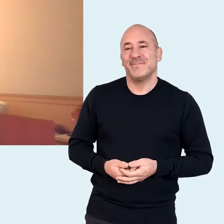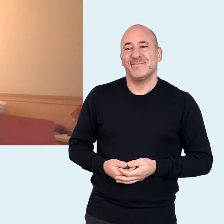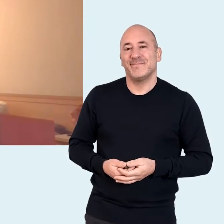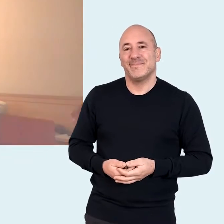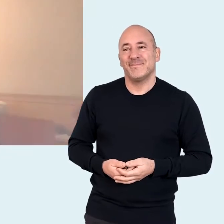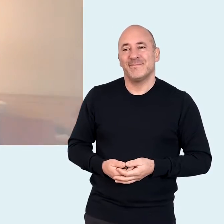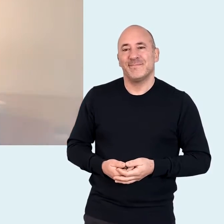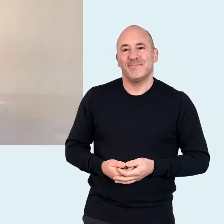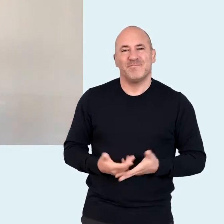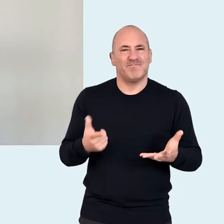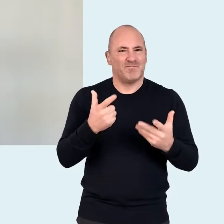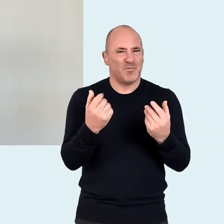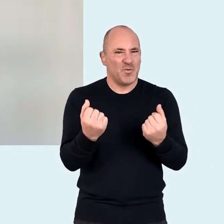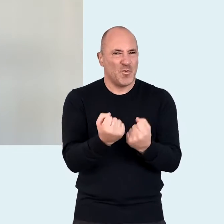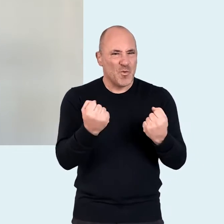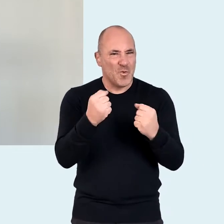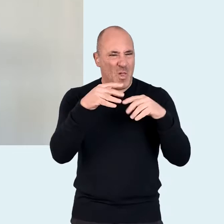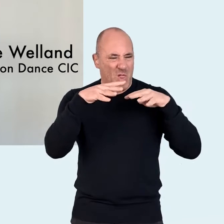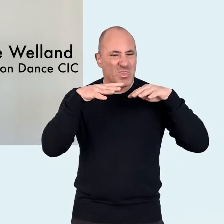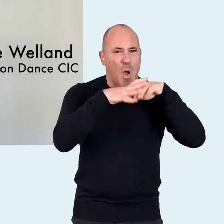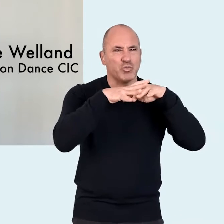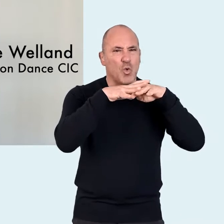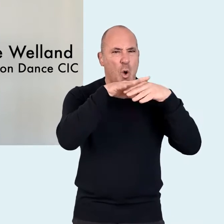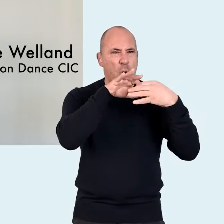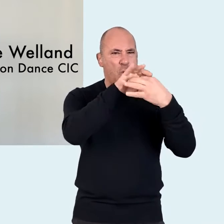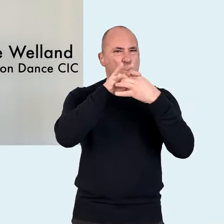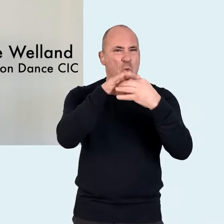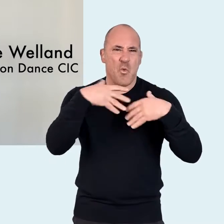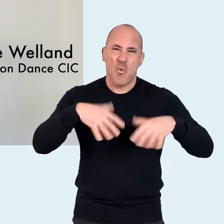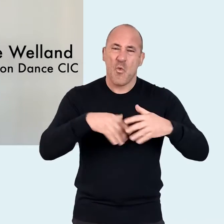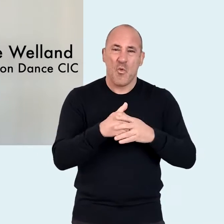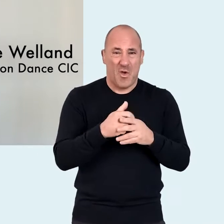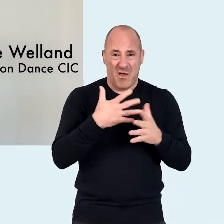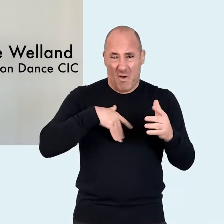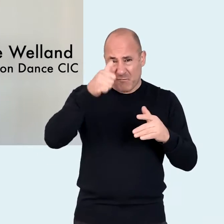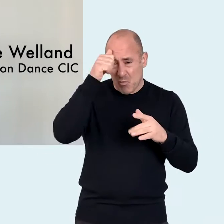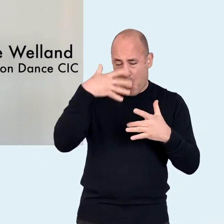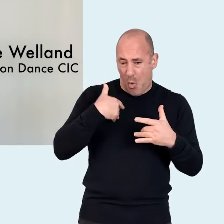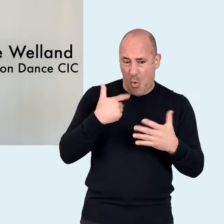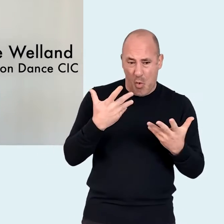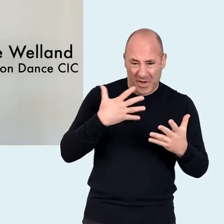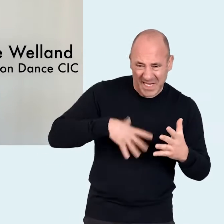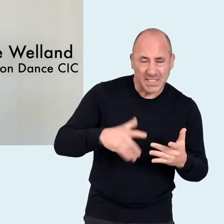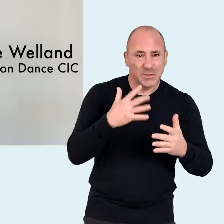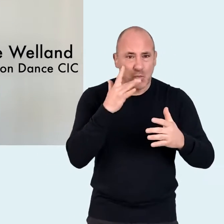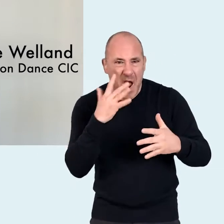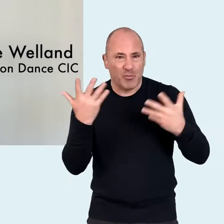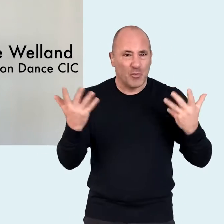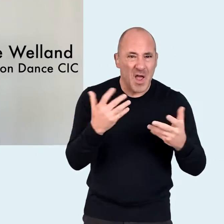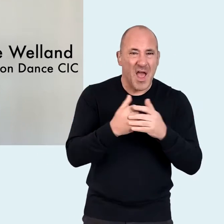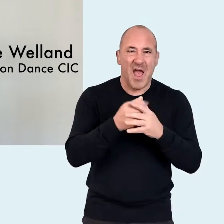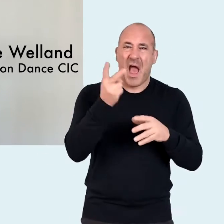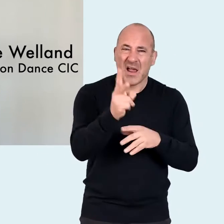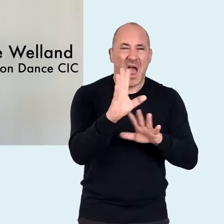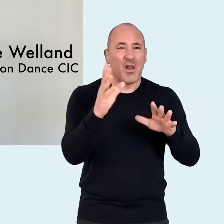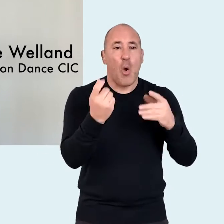every minute of it. And build that strong network base because you never know where or when you're going